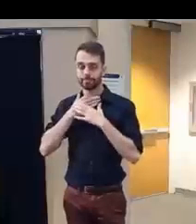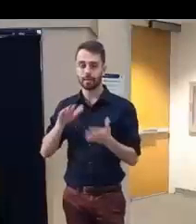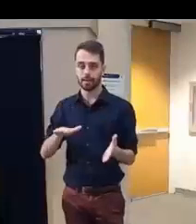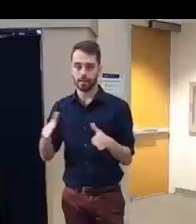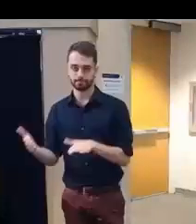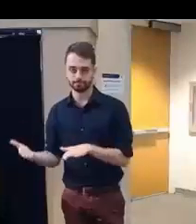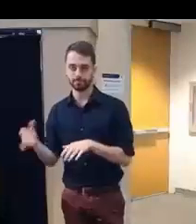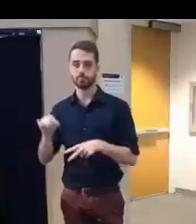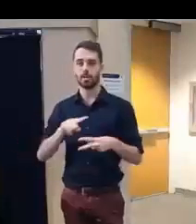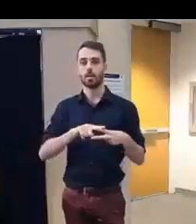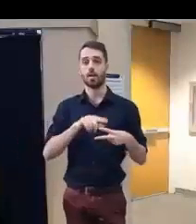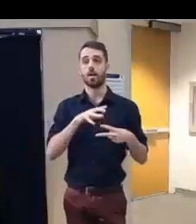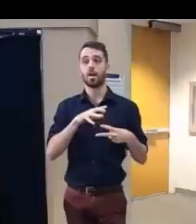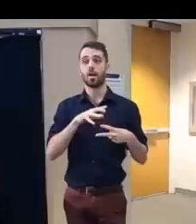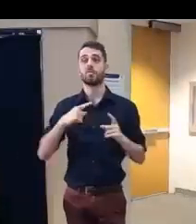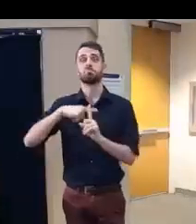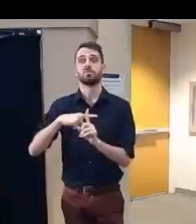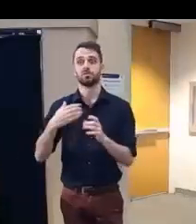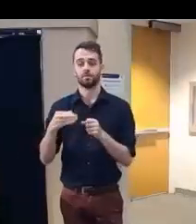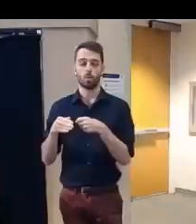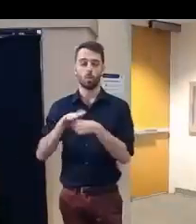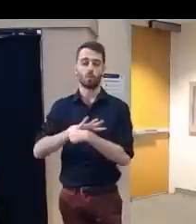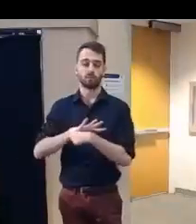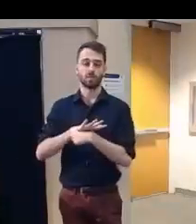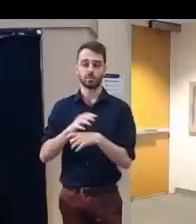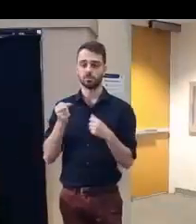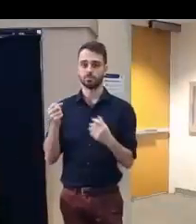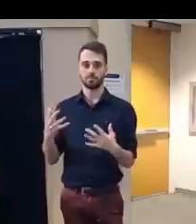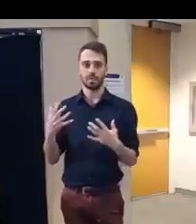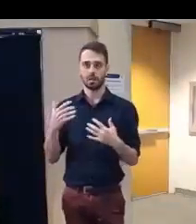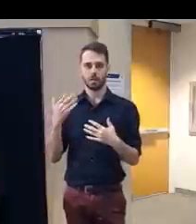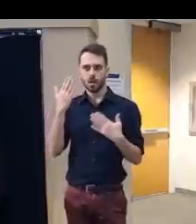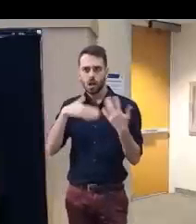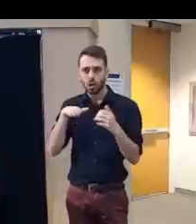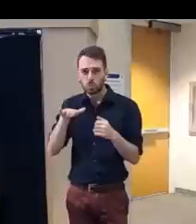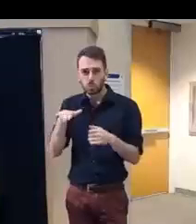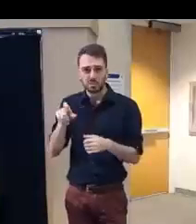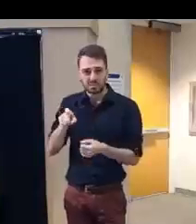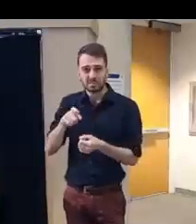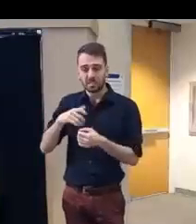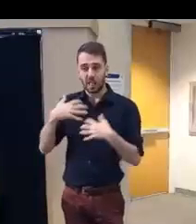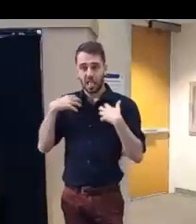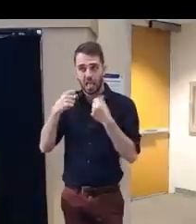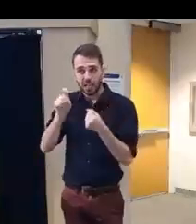were several Health Care inequities that really kind of rose to awareness during that time as